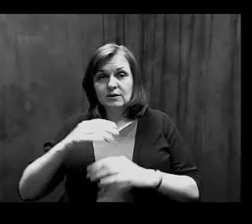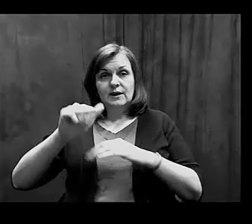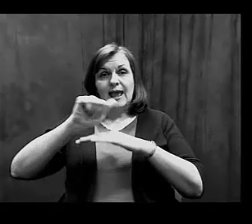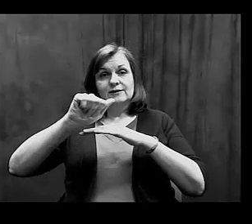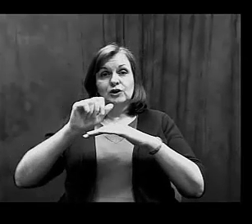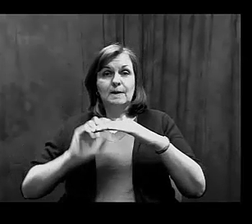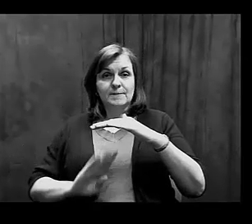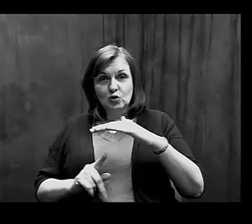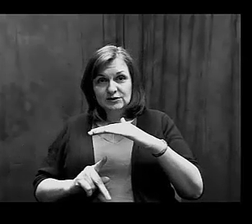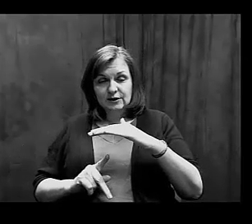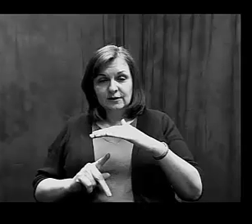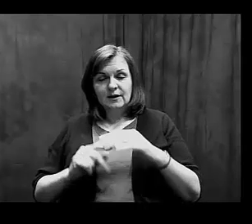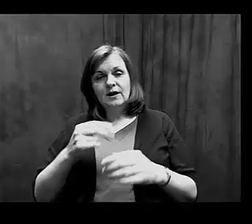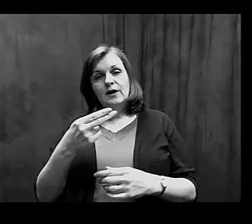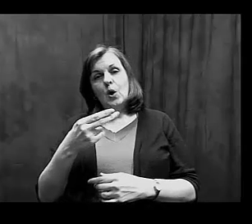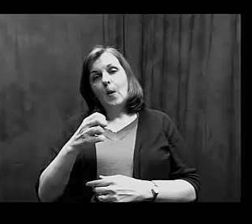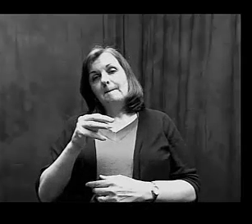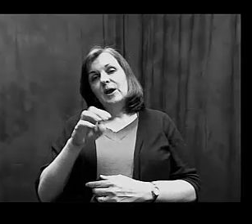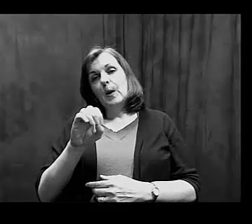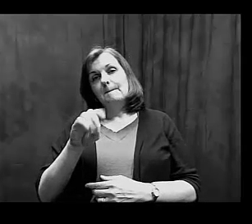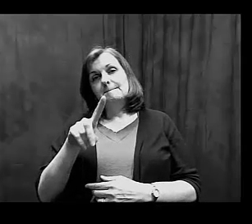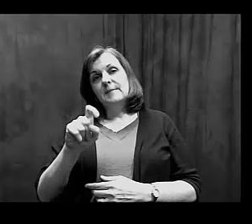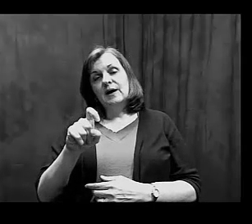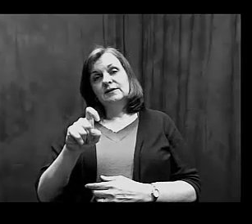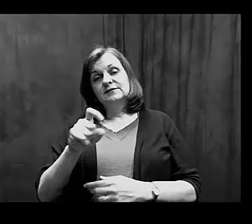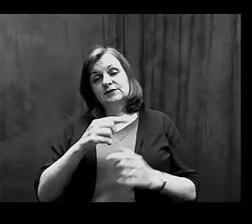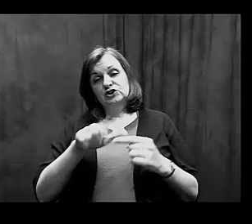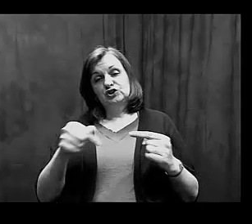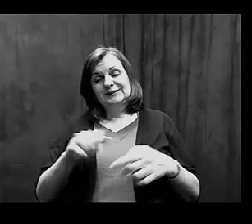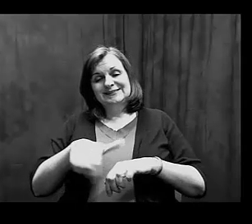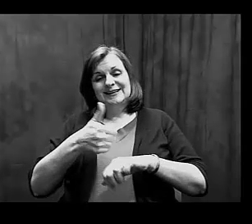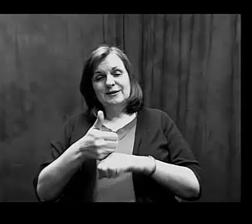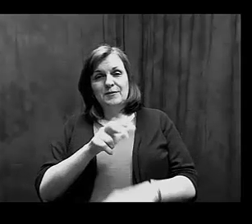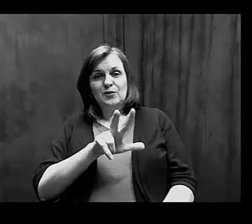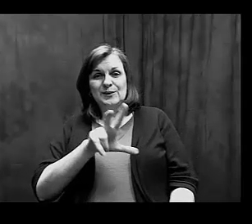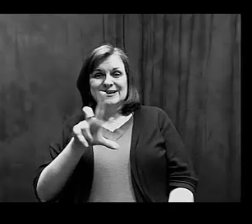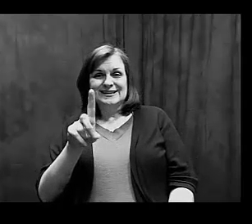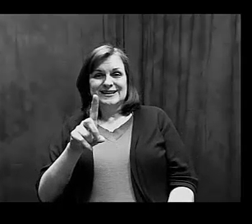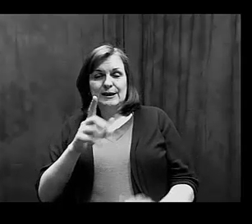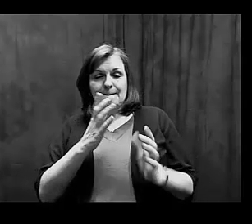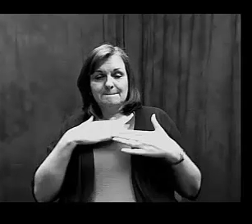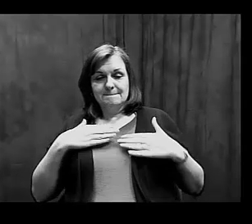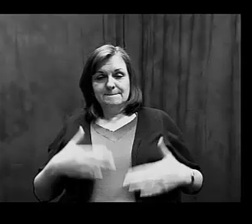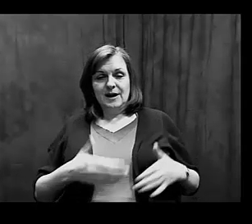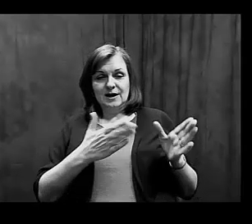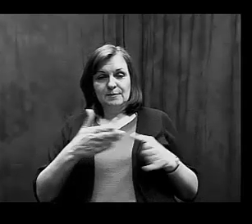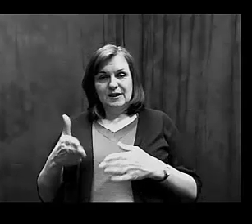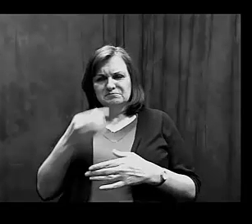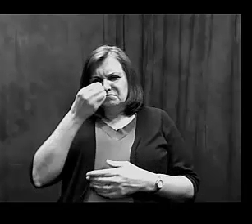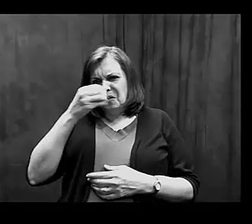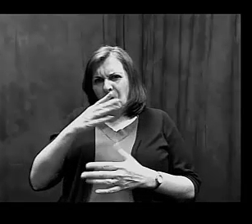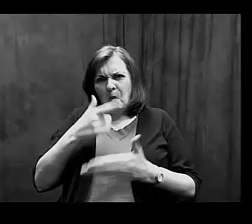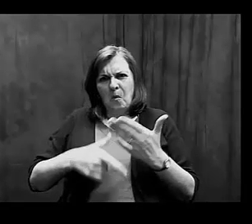three dimensional body plan -- they don't care what your body looks like they just need to set up a plan